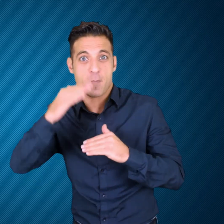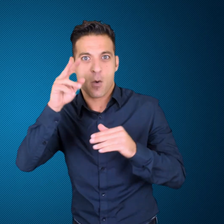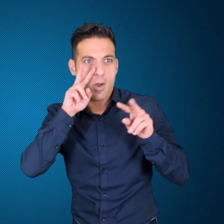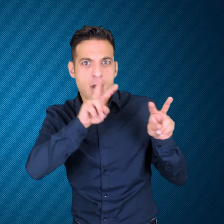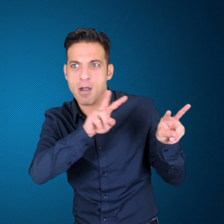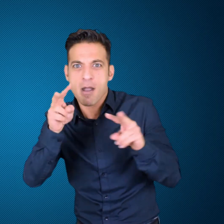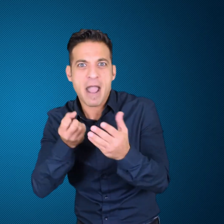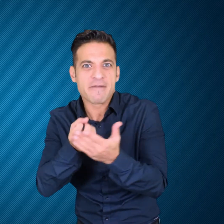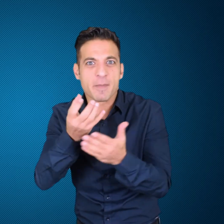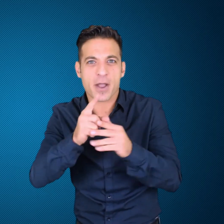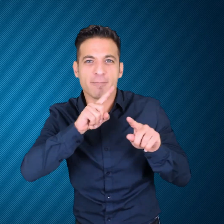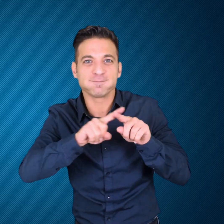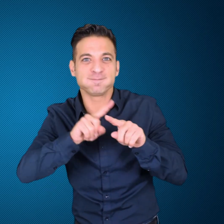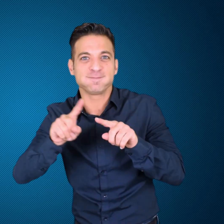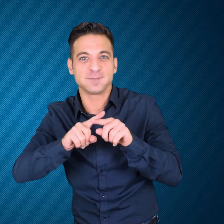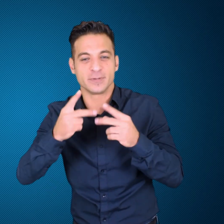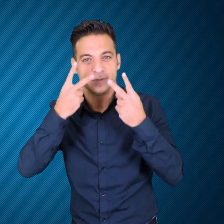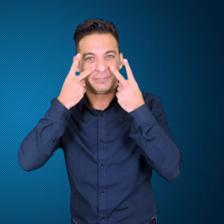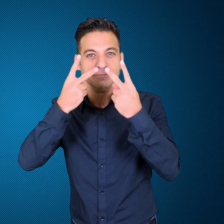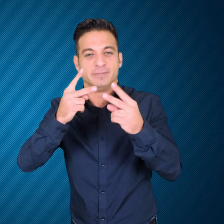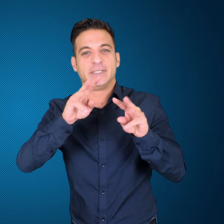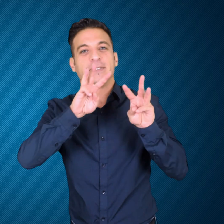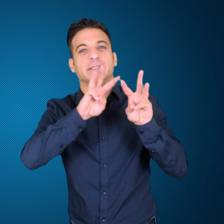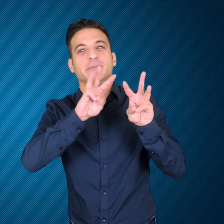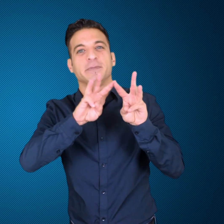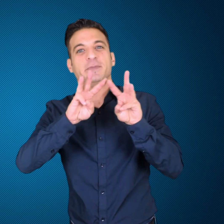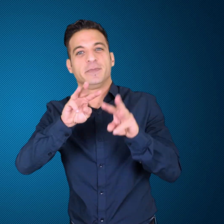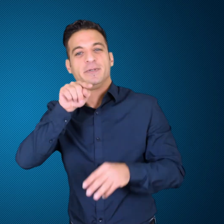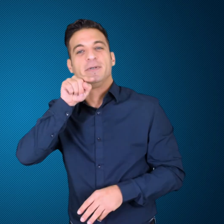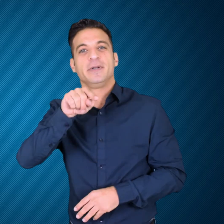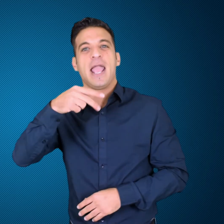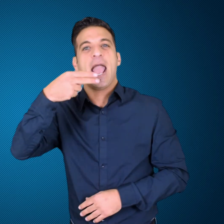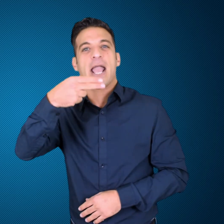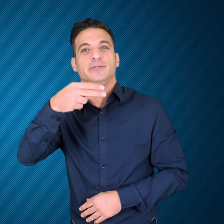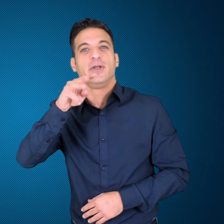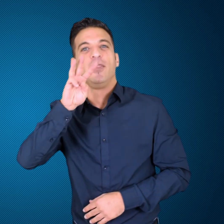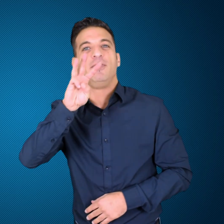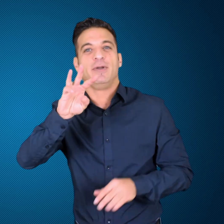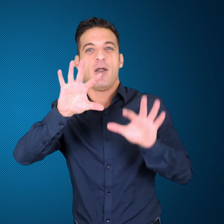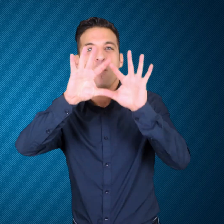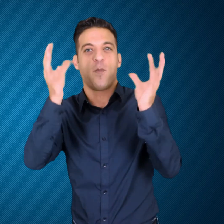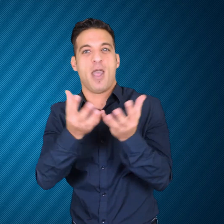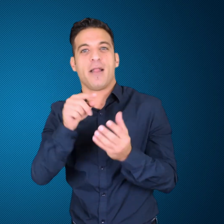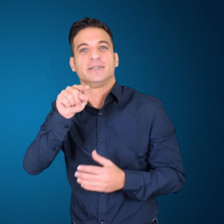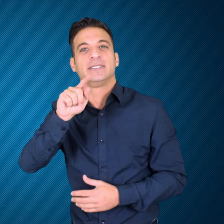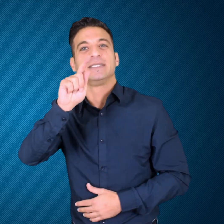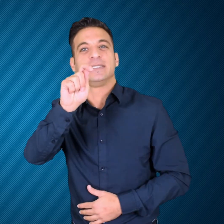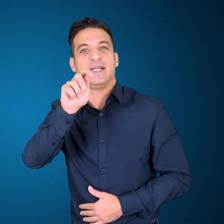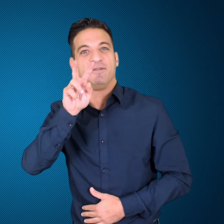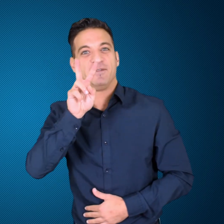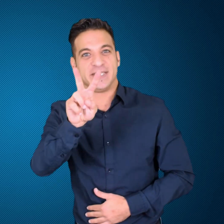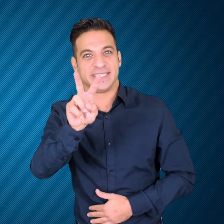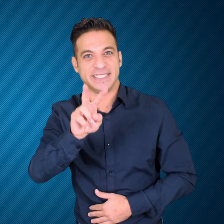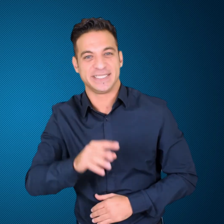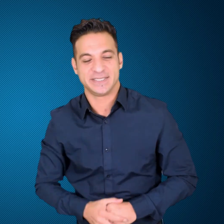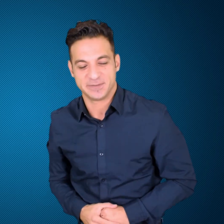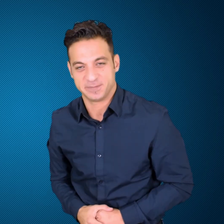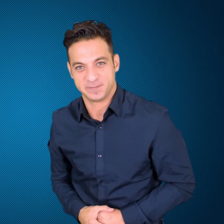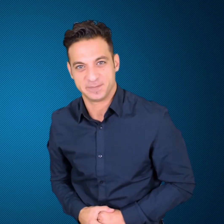Watch more on www.h3world.tv